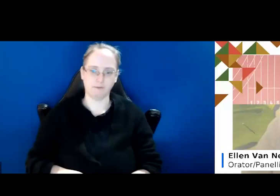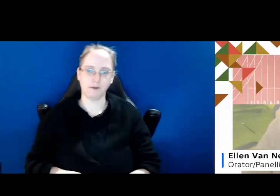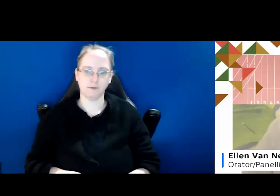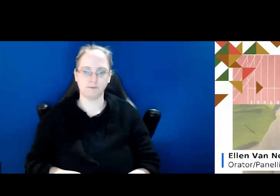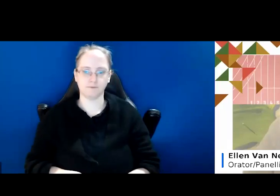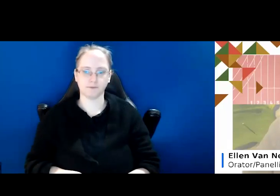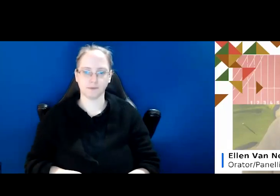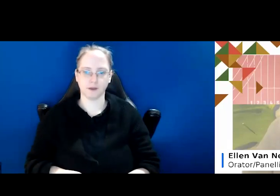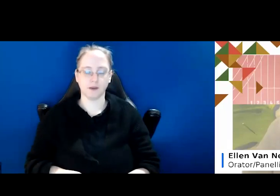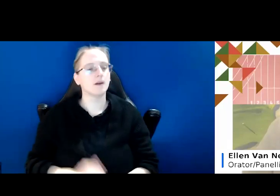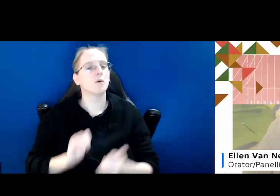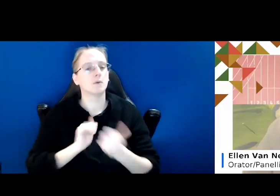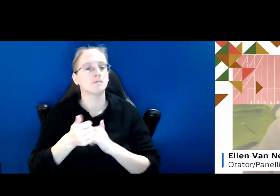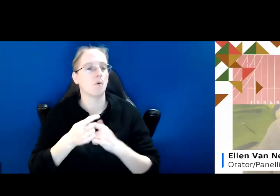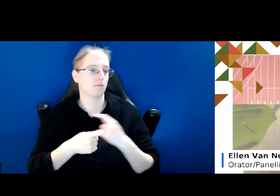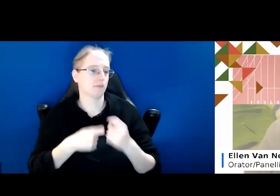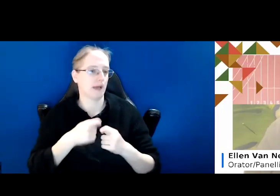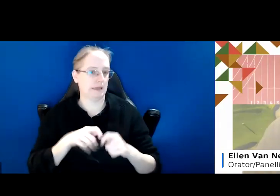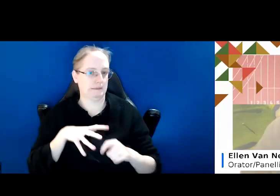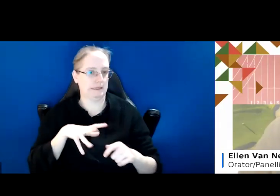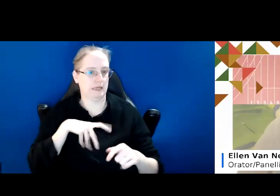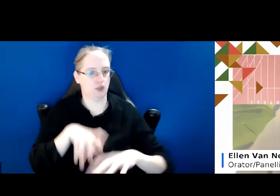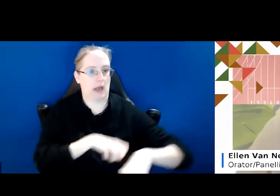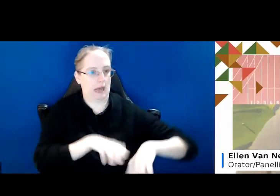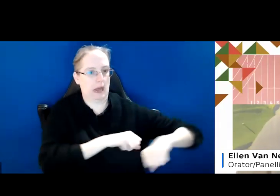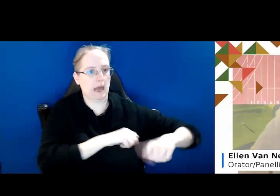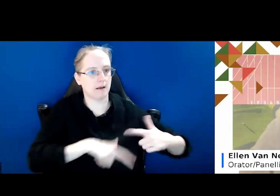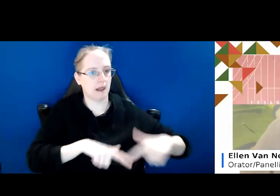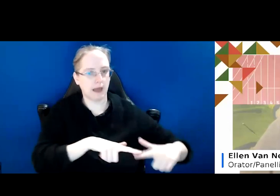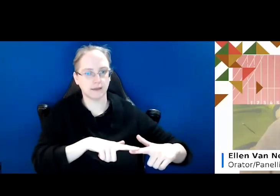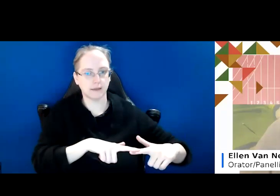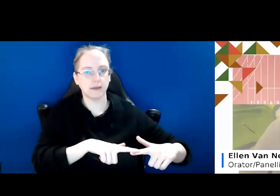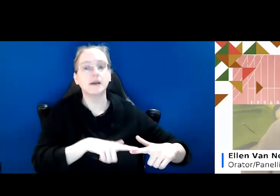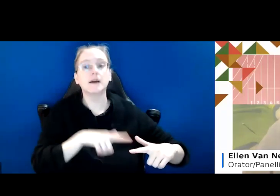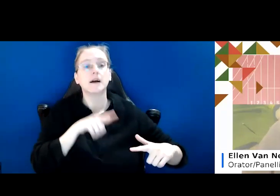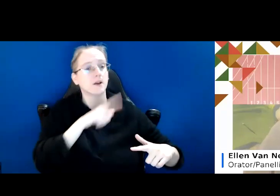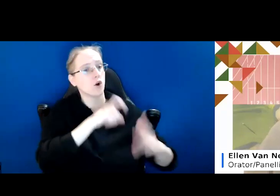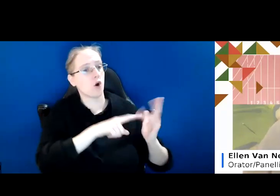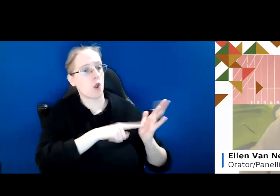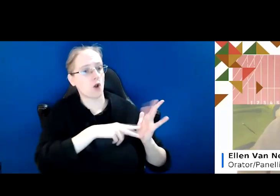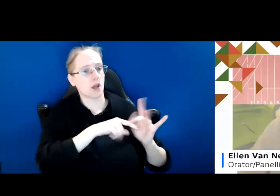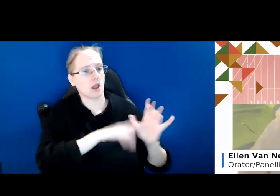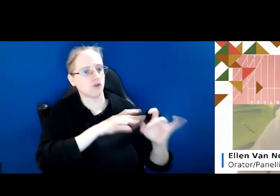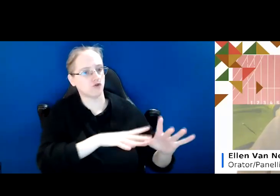colonial Australia inserted sacredness into places that were already sacred,